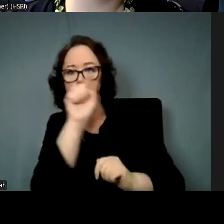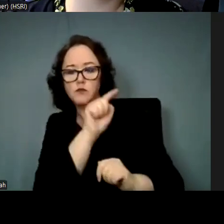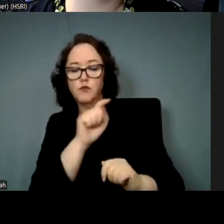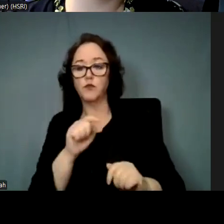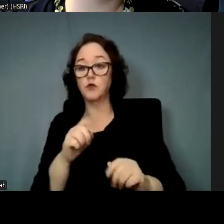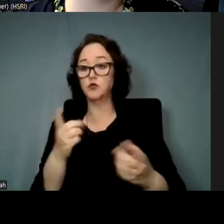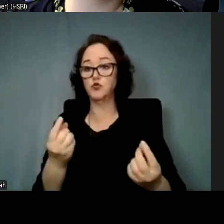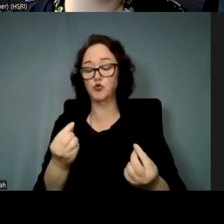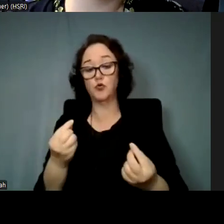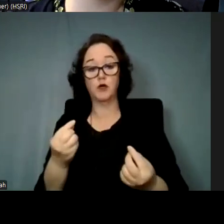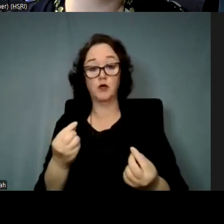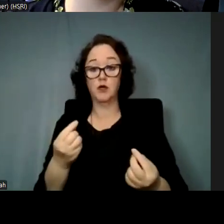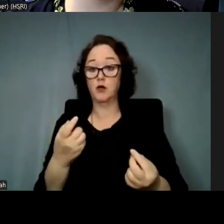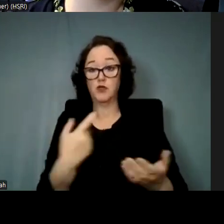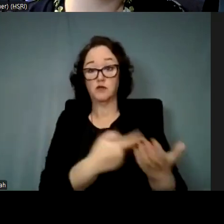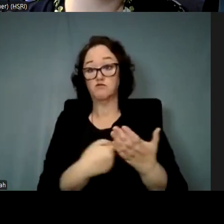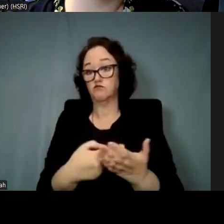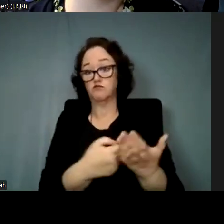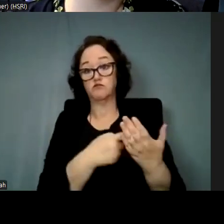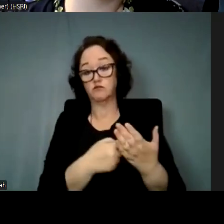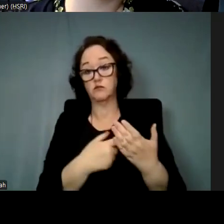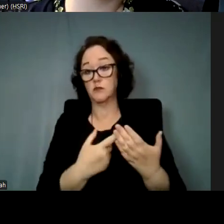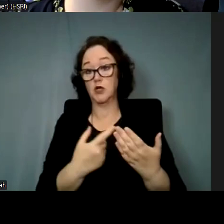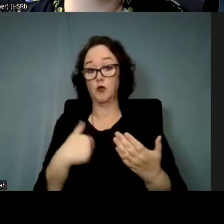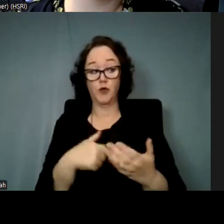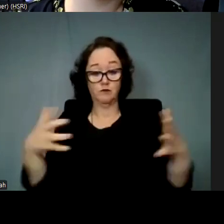self-direction in Ohio, and we took it to Medicaid. And with